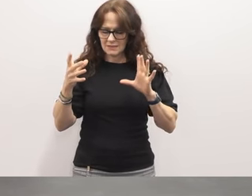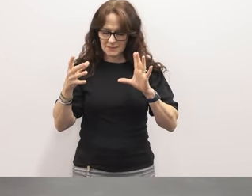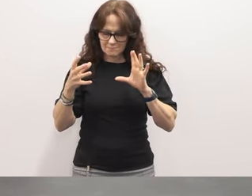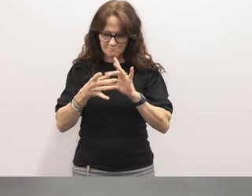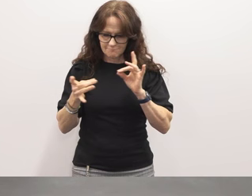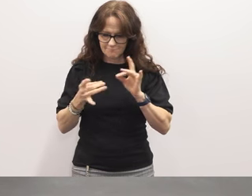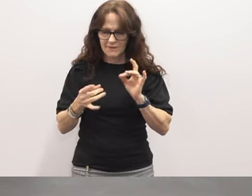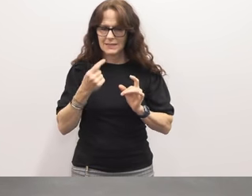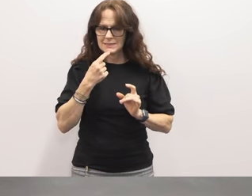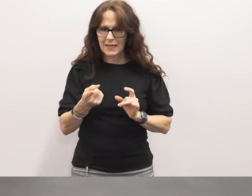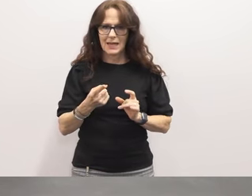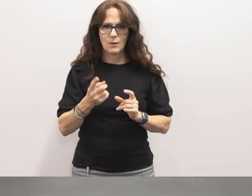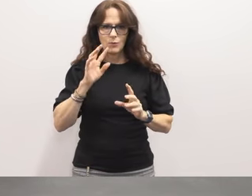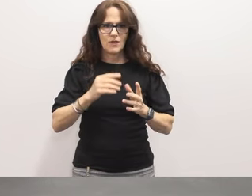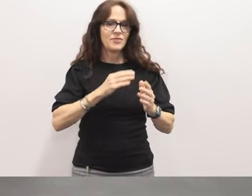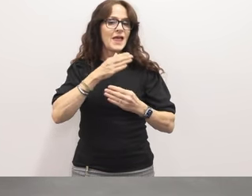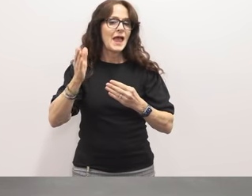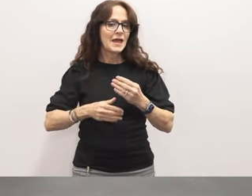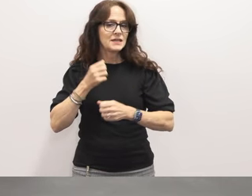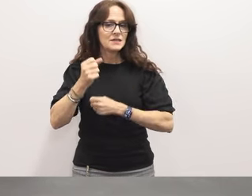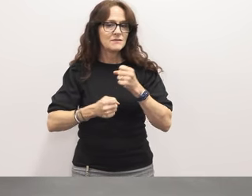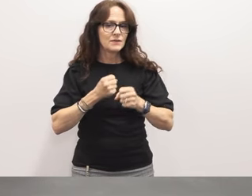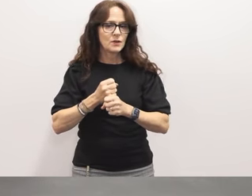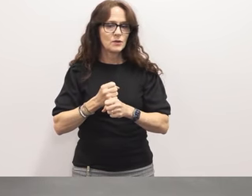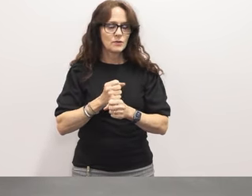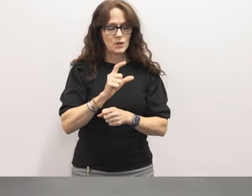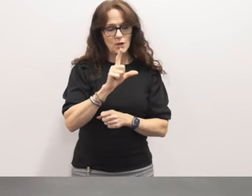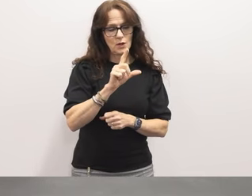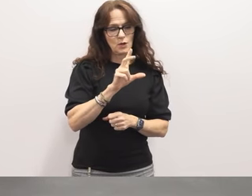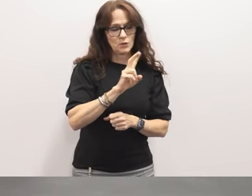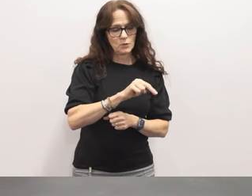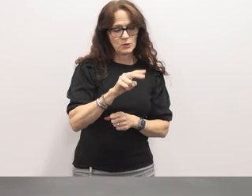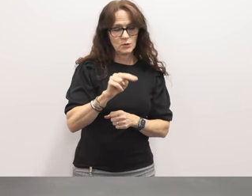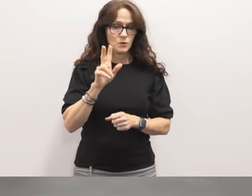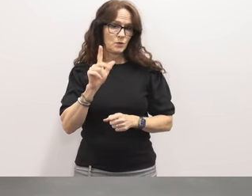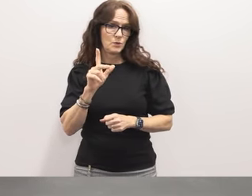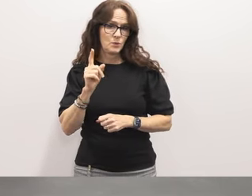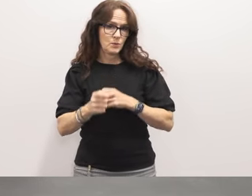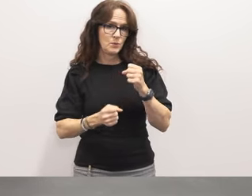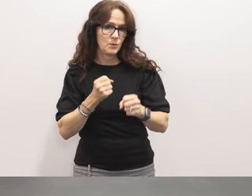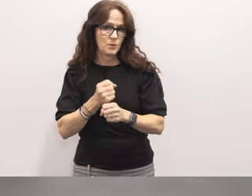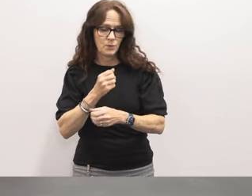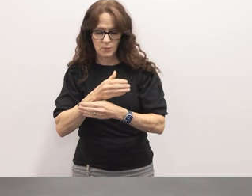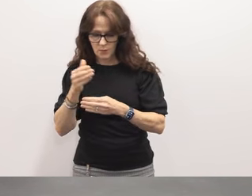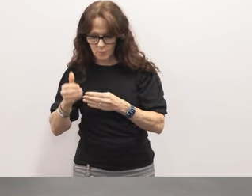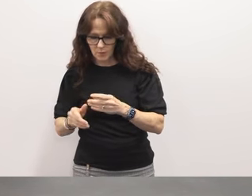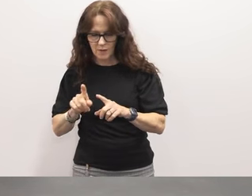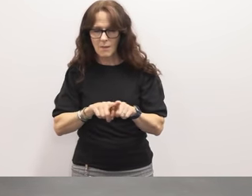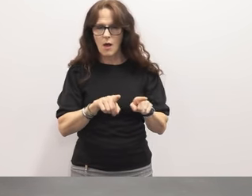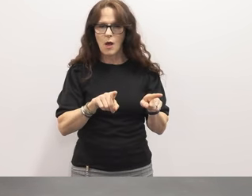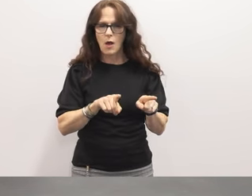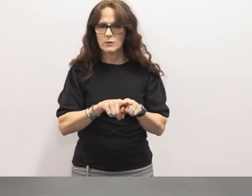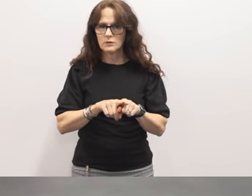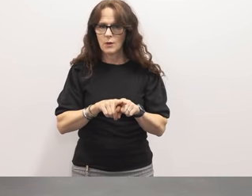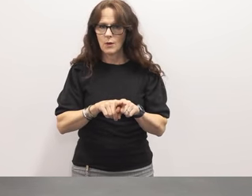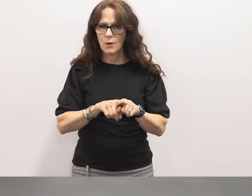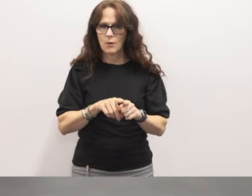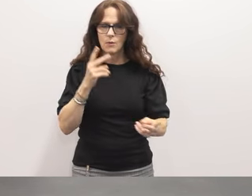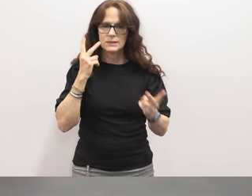for the 2020-2023 school year. We wanna also give voice to the story behind that data,